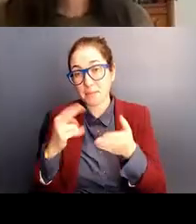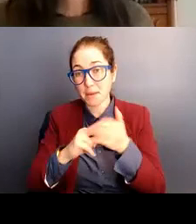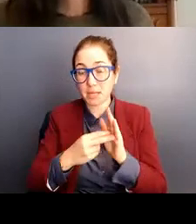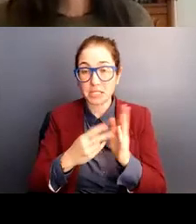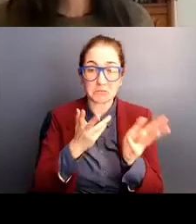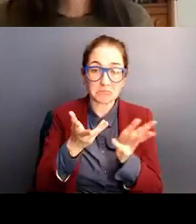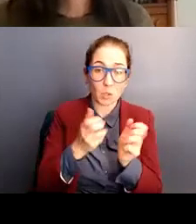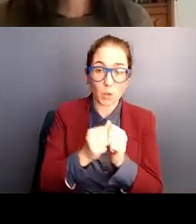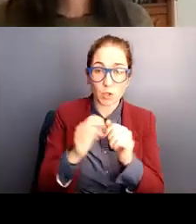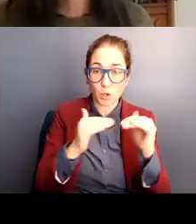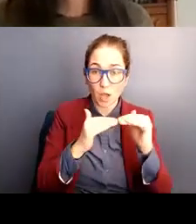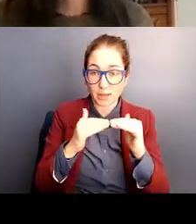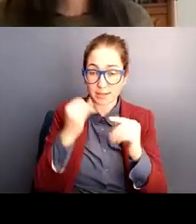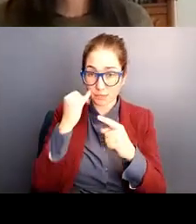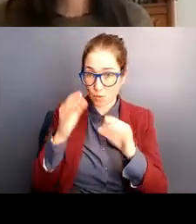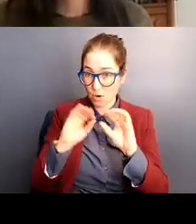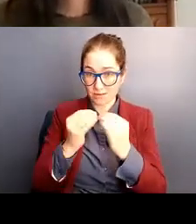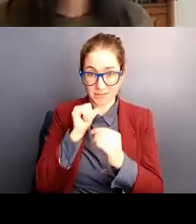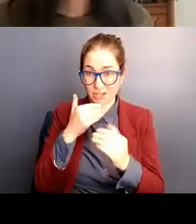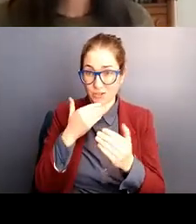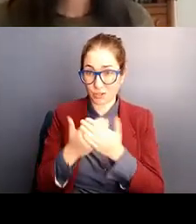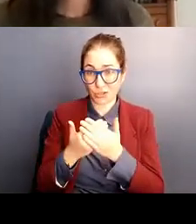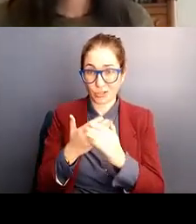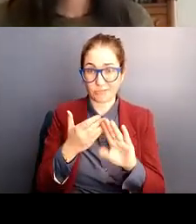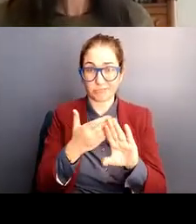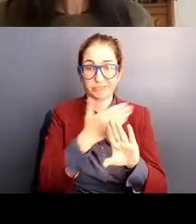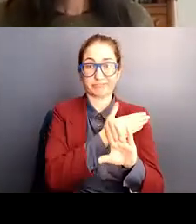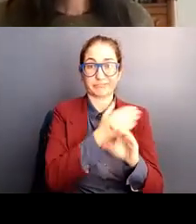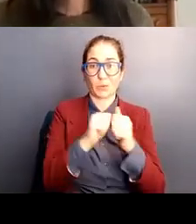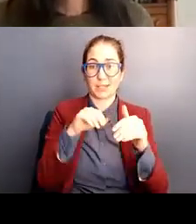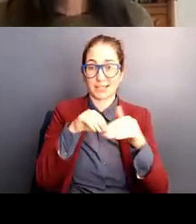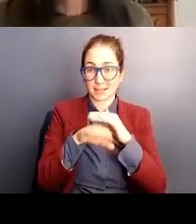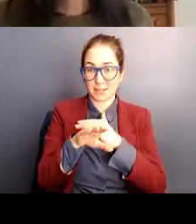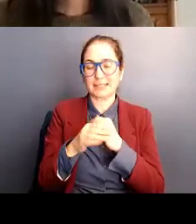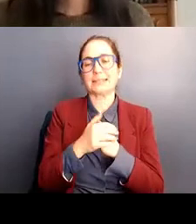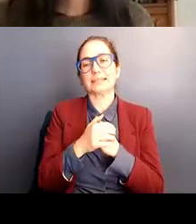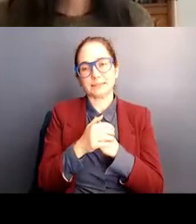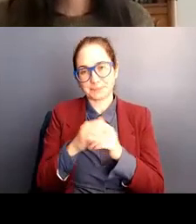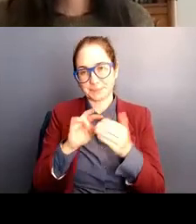if your organization does not have a good track record with accessibility, what that would mean is reach out to a place